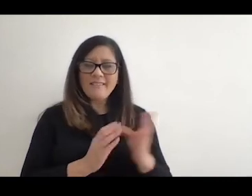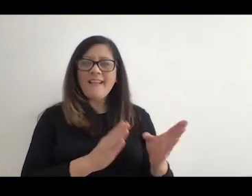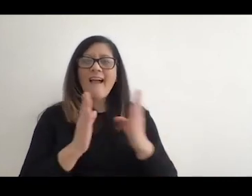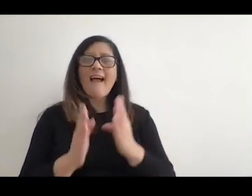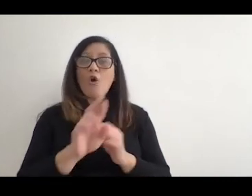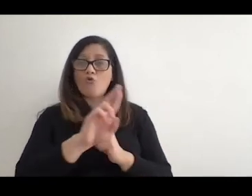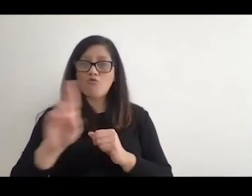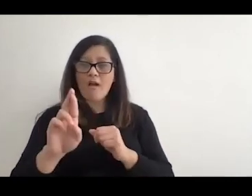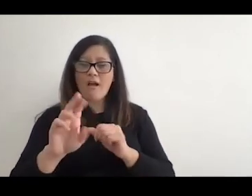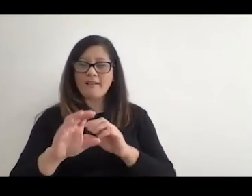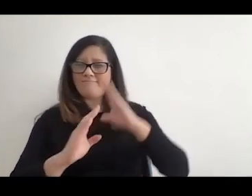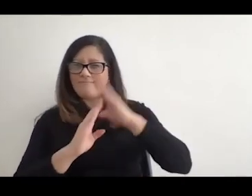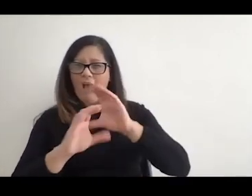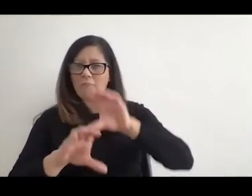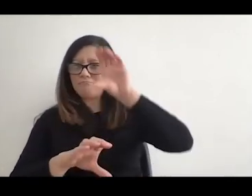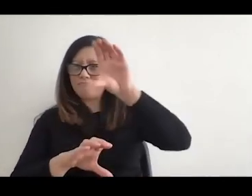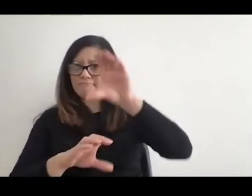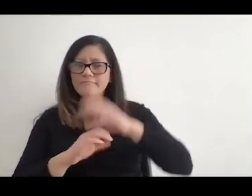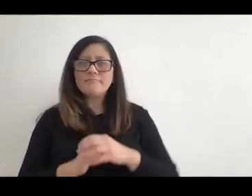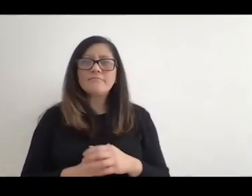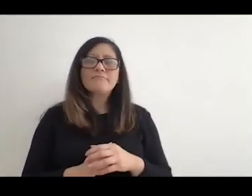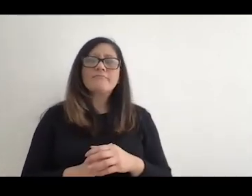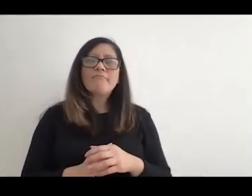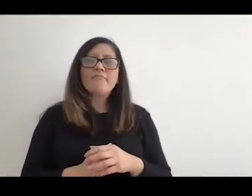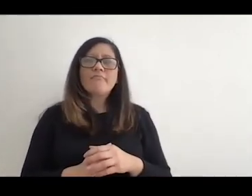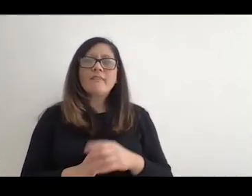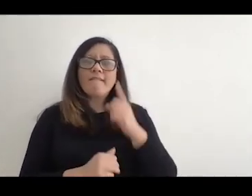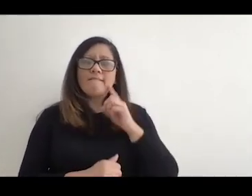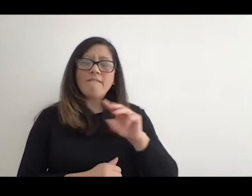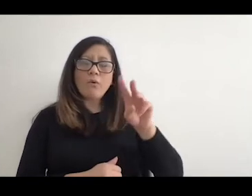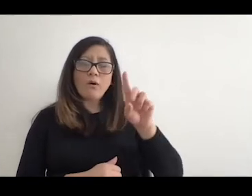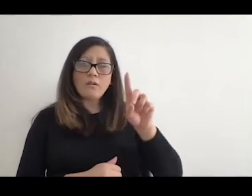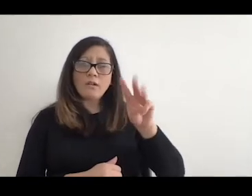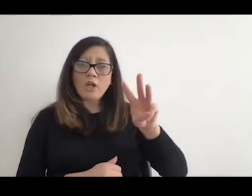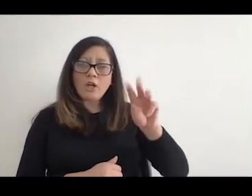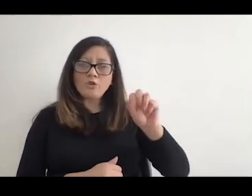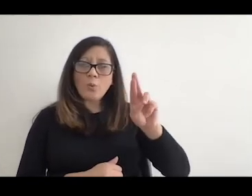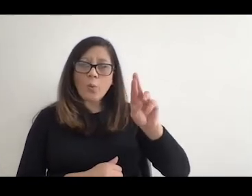I'm looking at the picture in the top right when it comes to my top right when it comes to dwarfism,